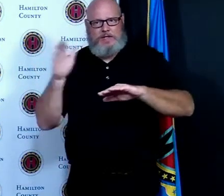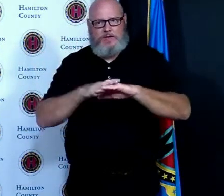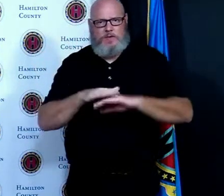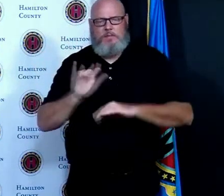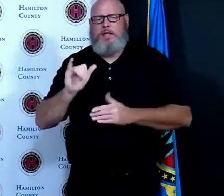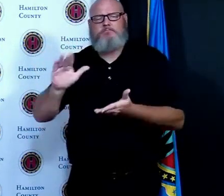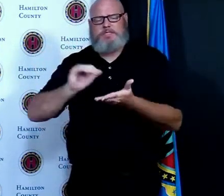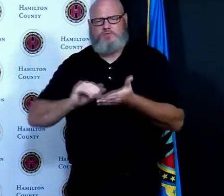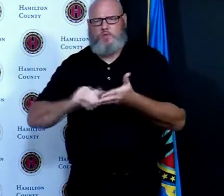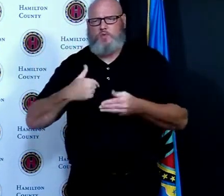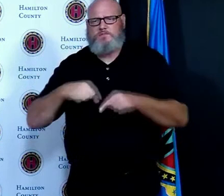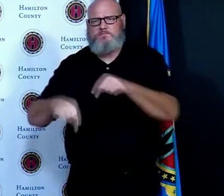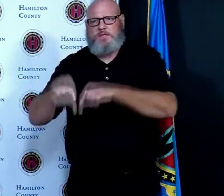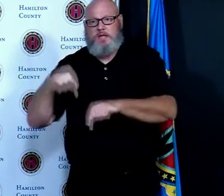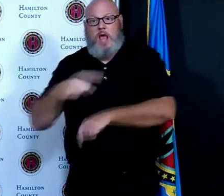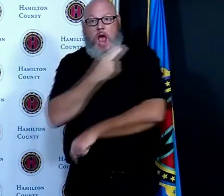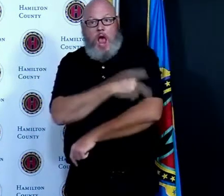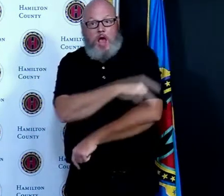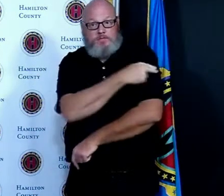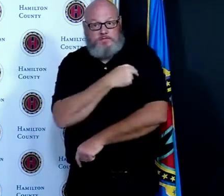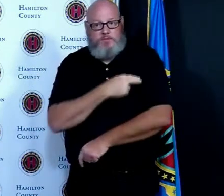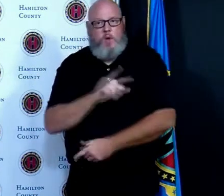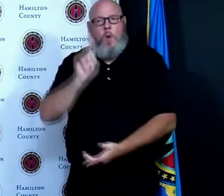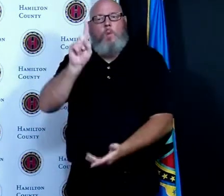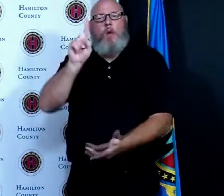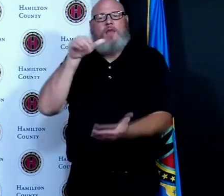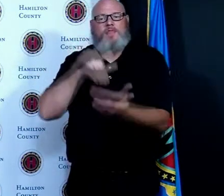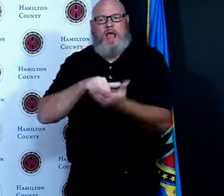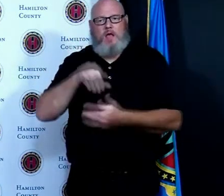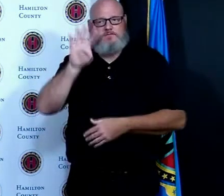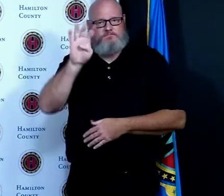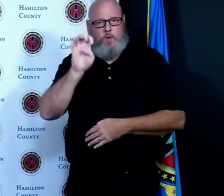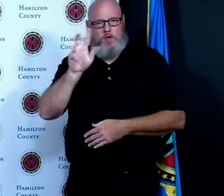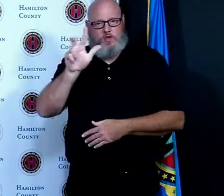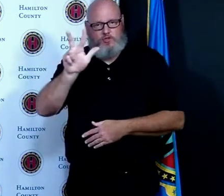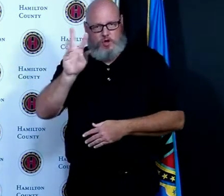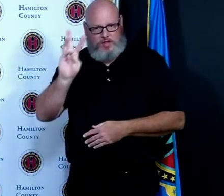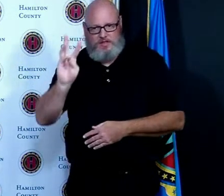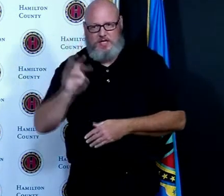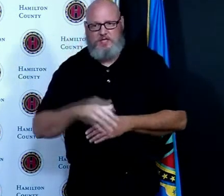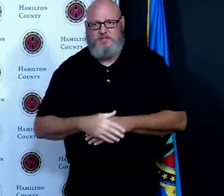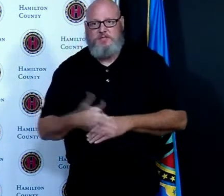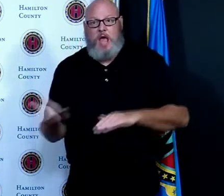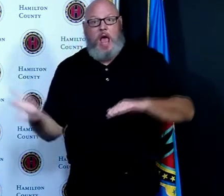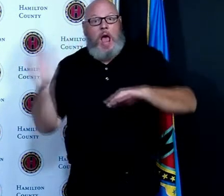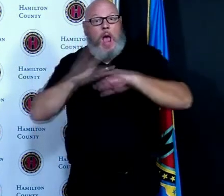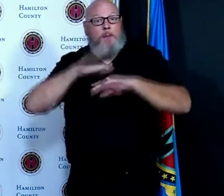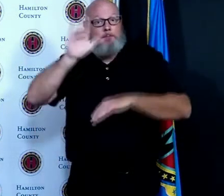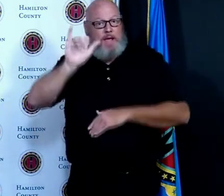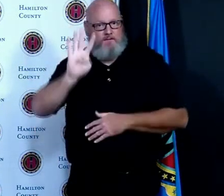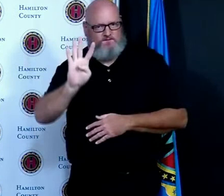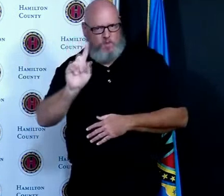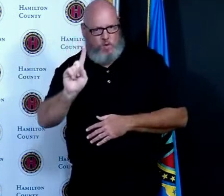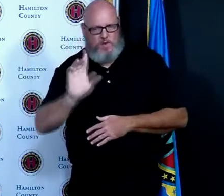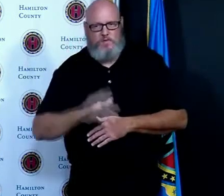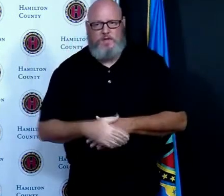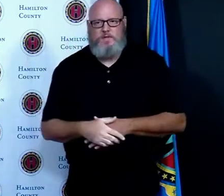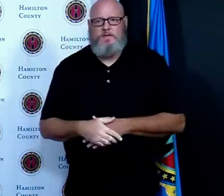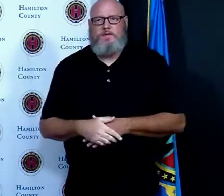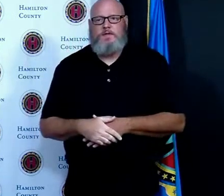exponential increase in positive cases of Covid-19 in Hamilton County and I know I've done this in